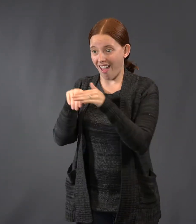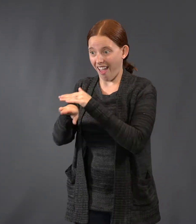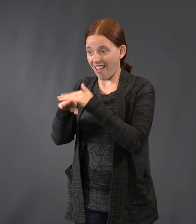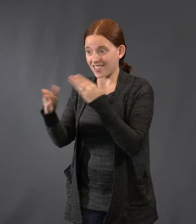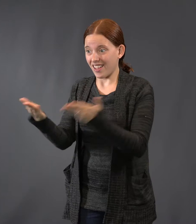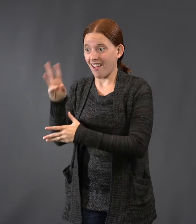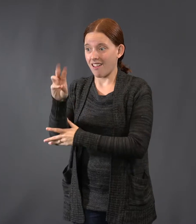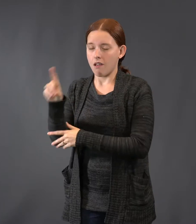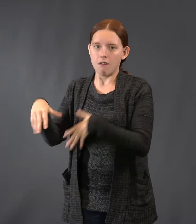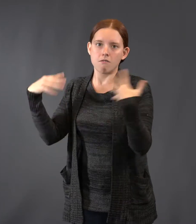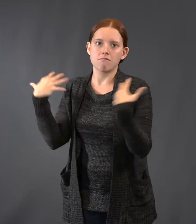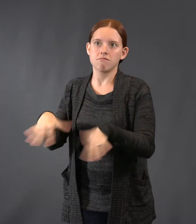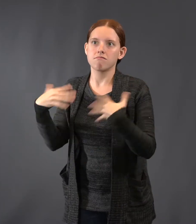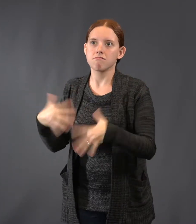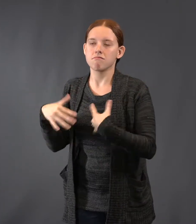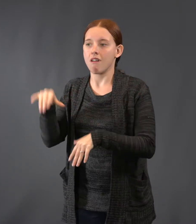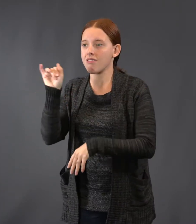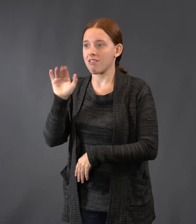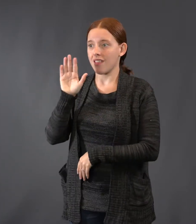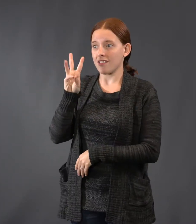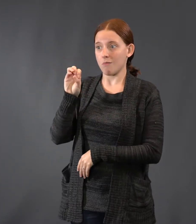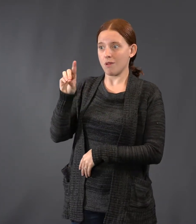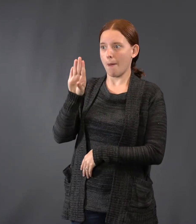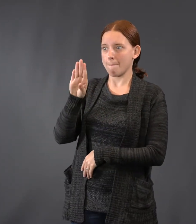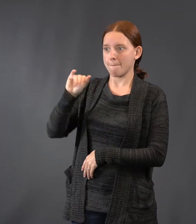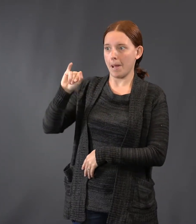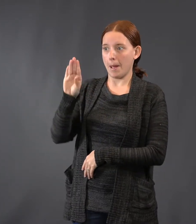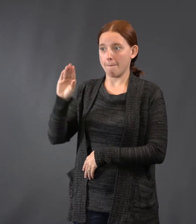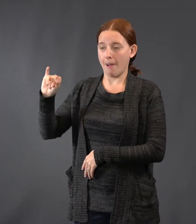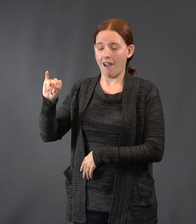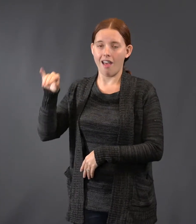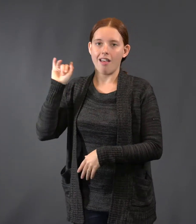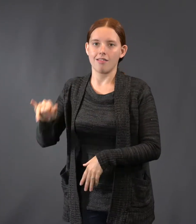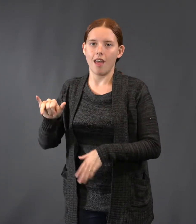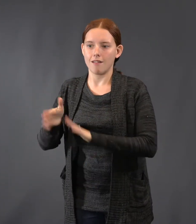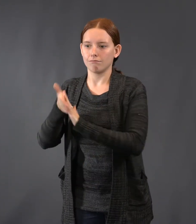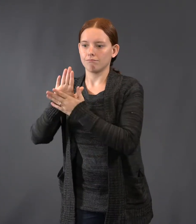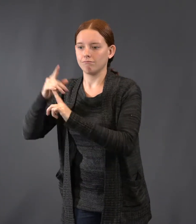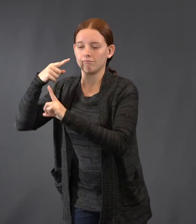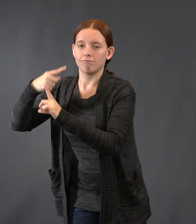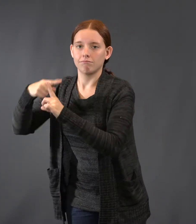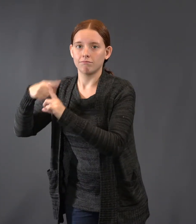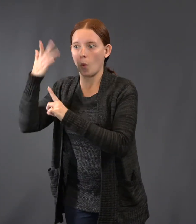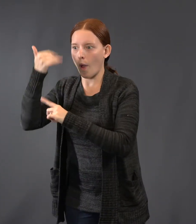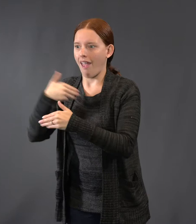Having direct access at WSD with their bilingual approach then becomes a positive when